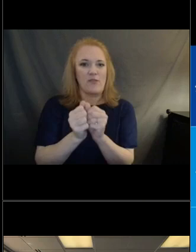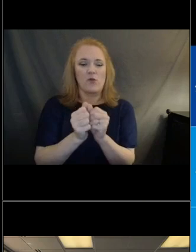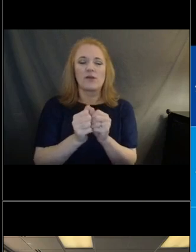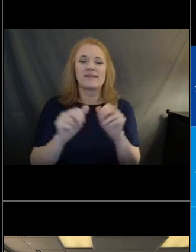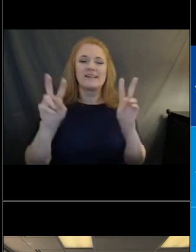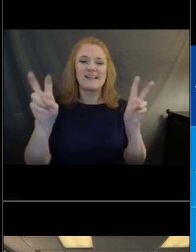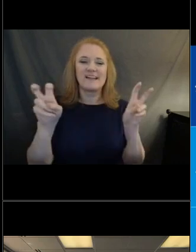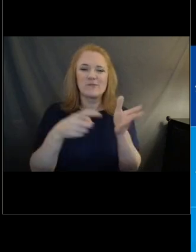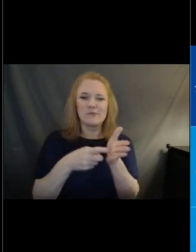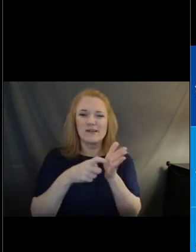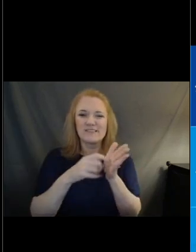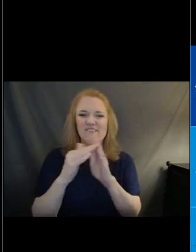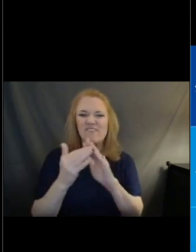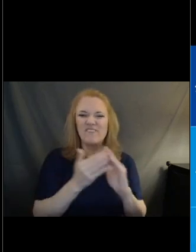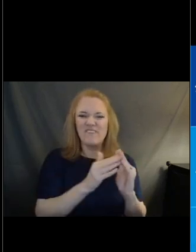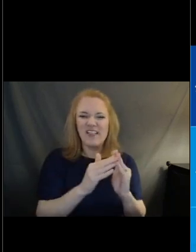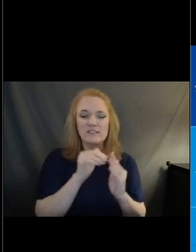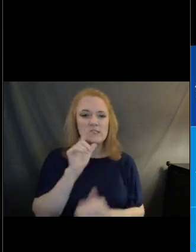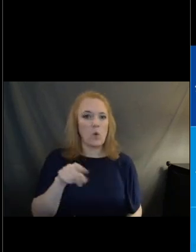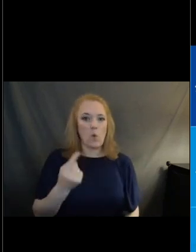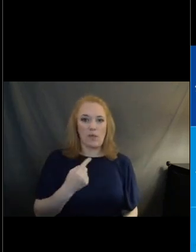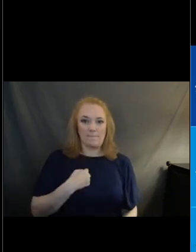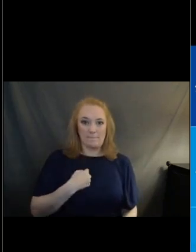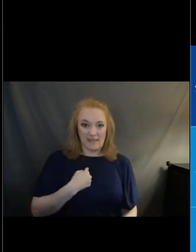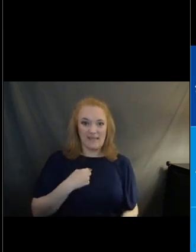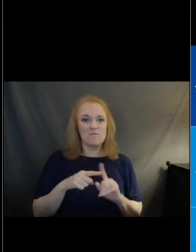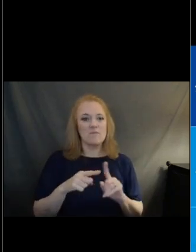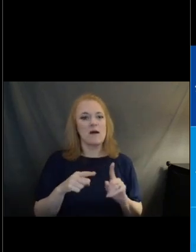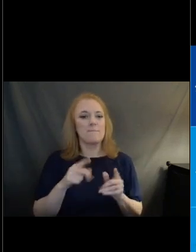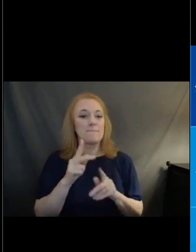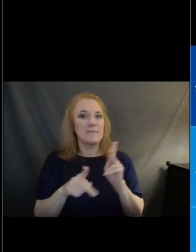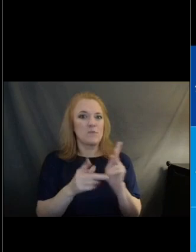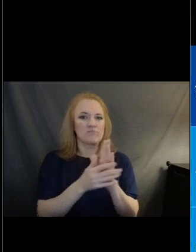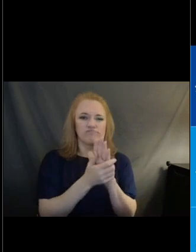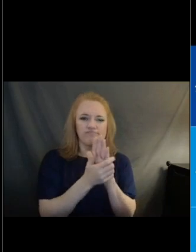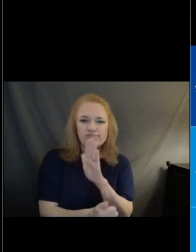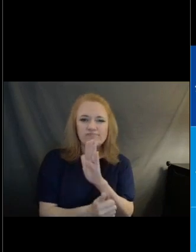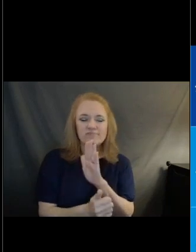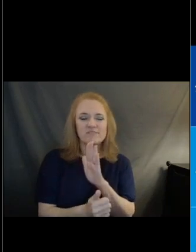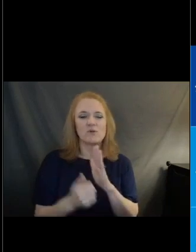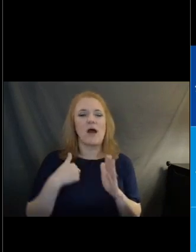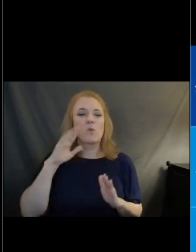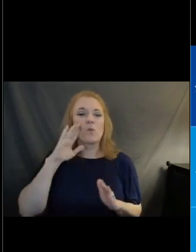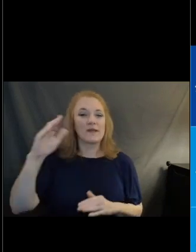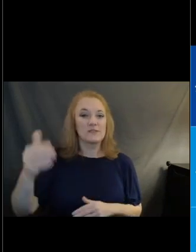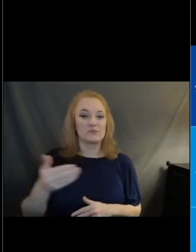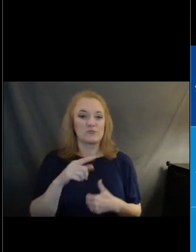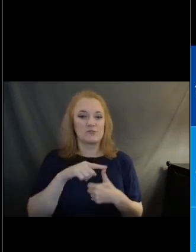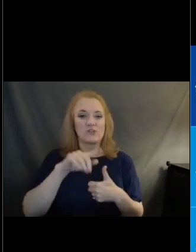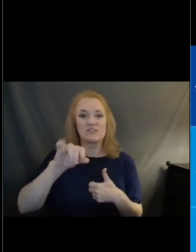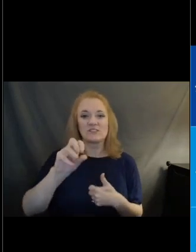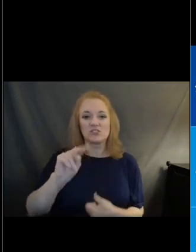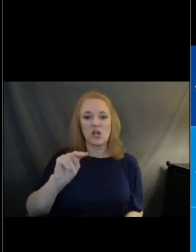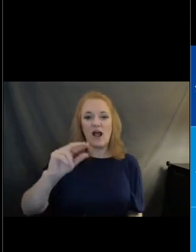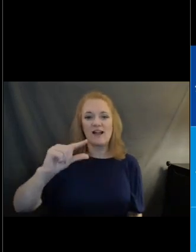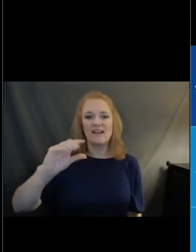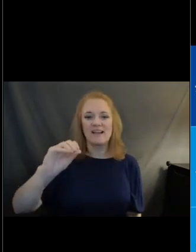we have some subject matter experts and I will start by introducing Jon Gottschalck who is the